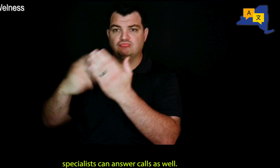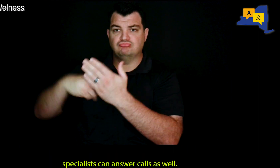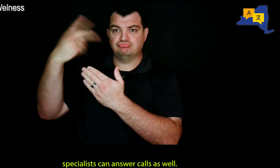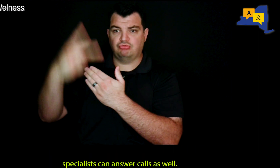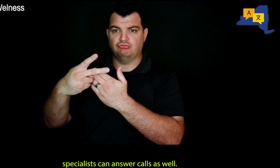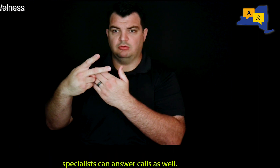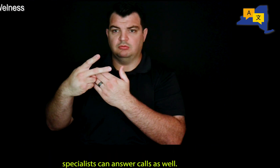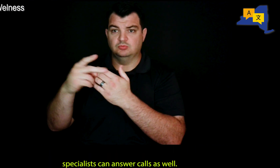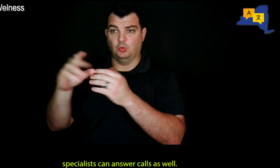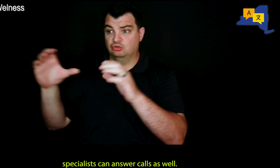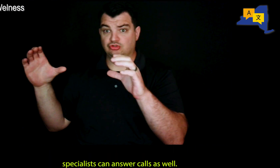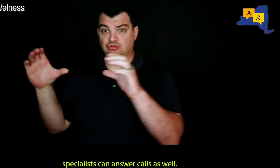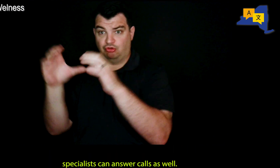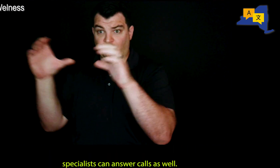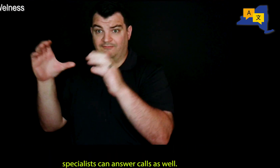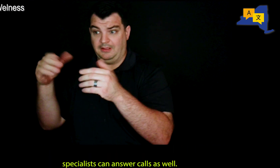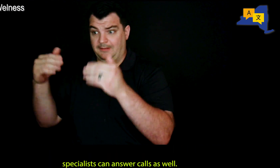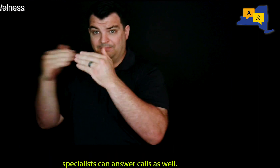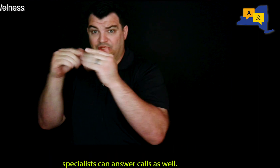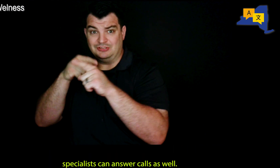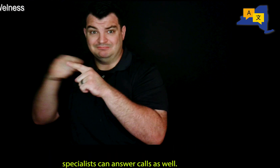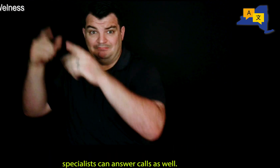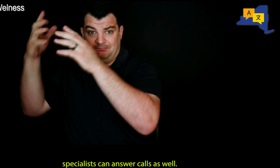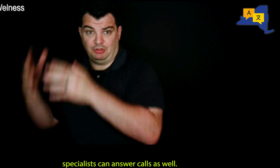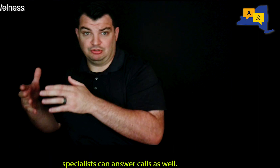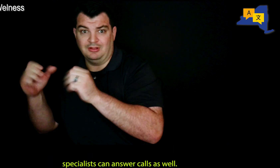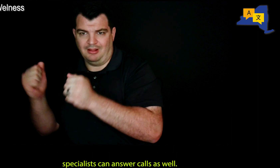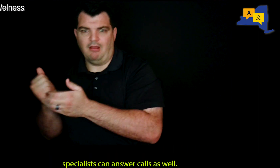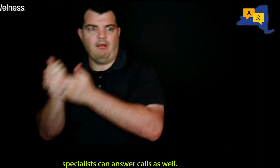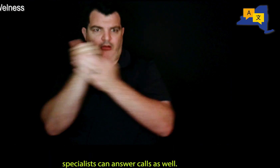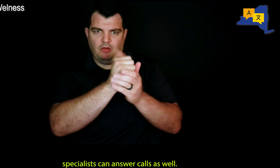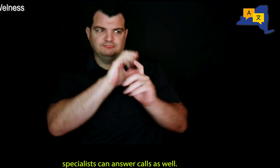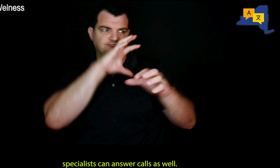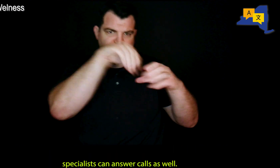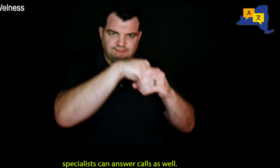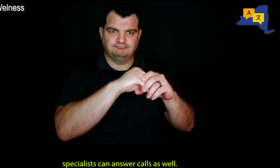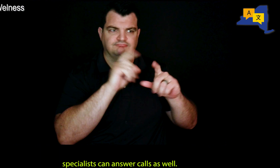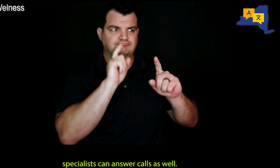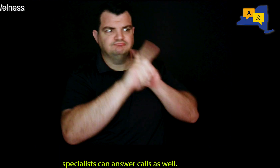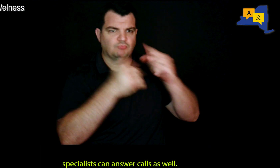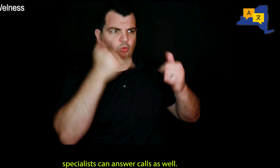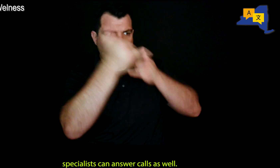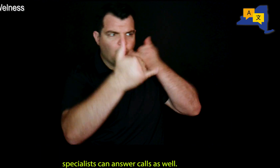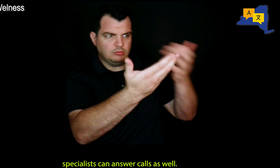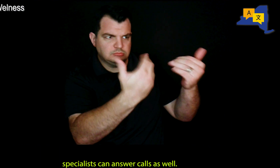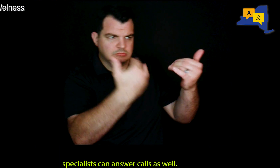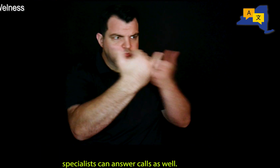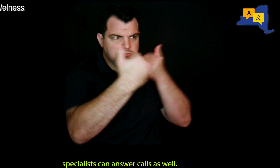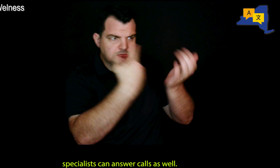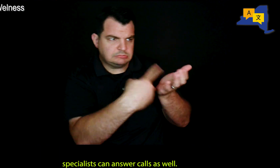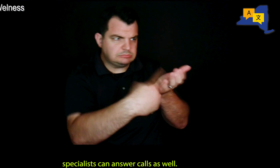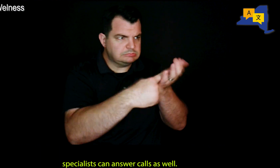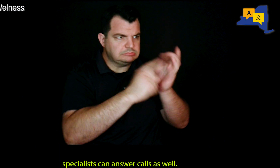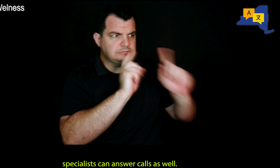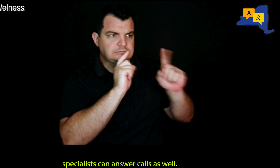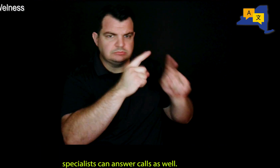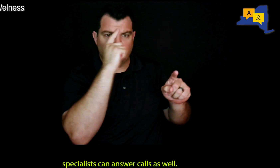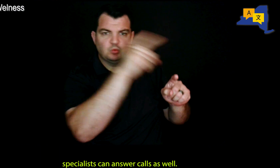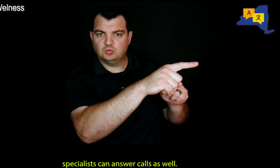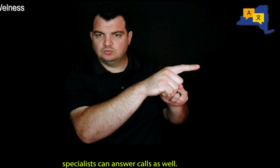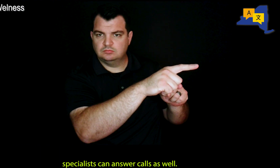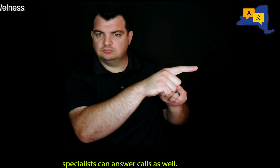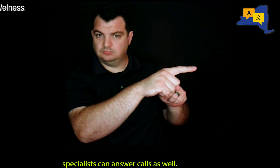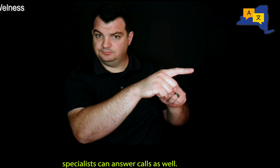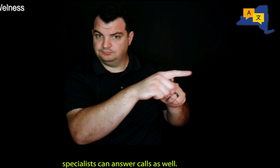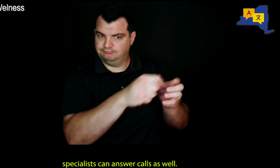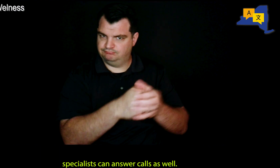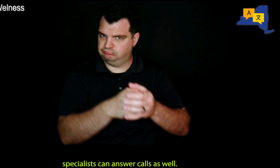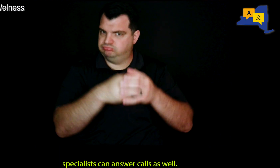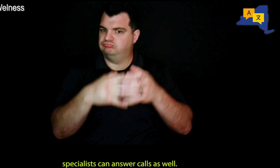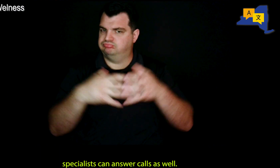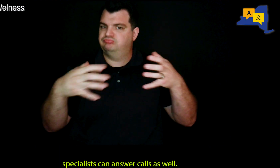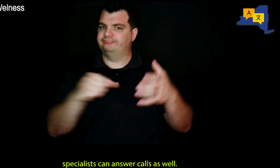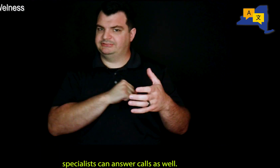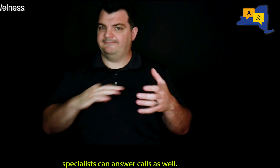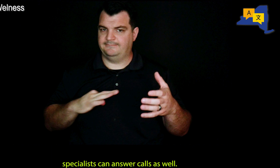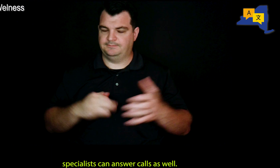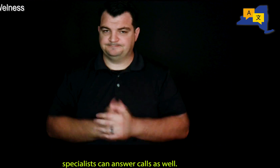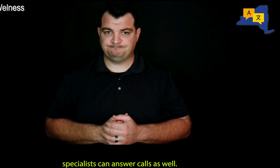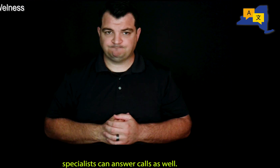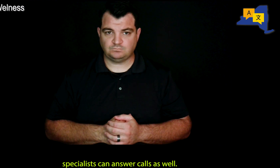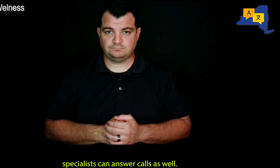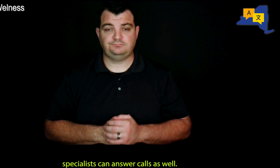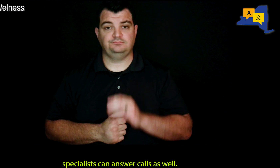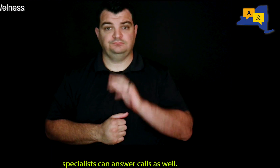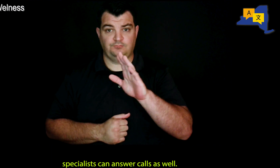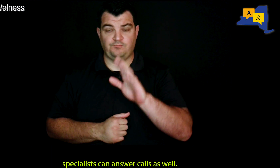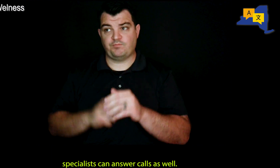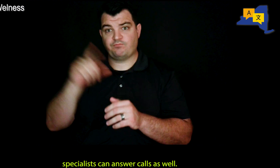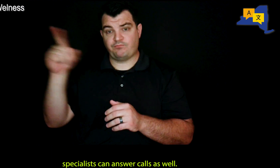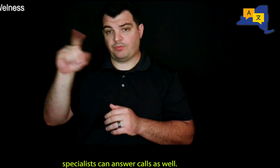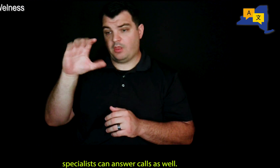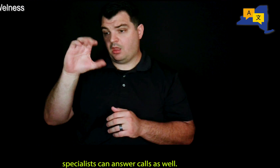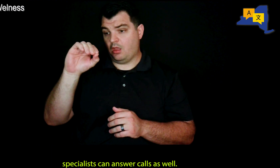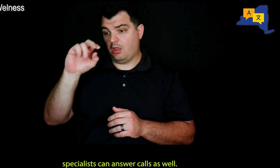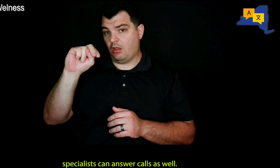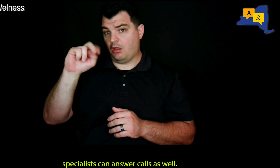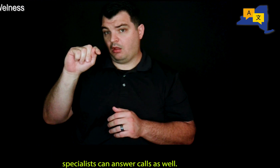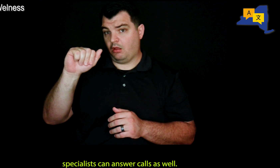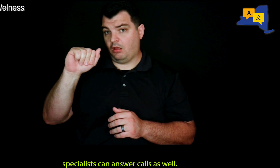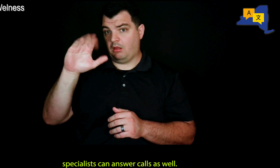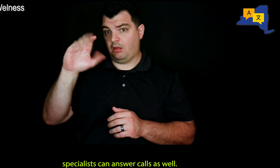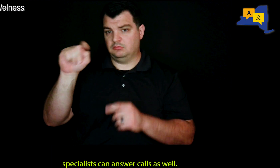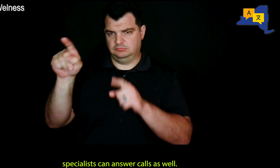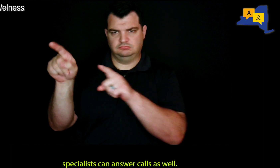specialists can answer calls as well.